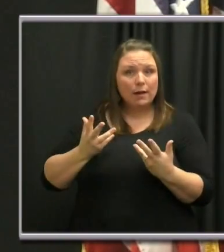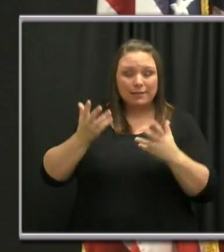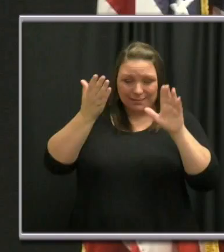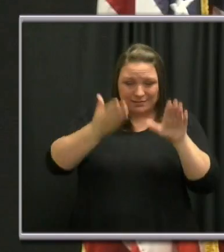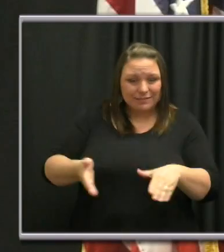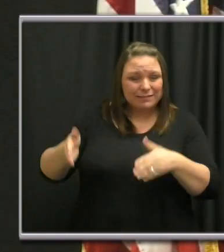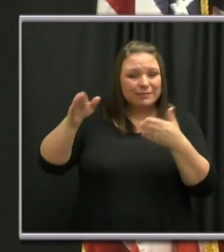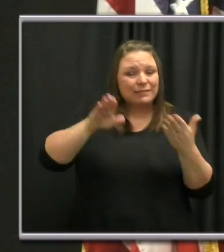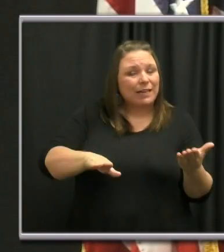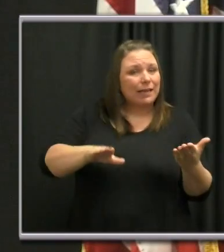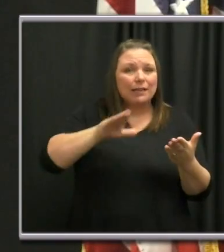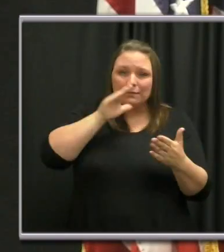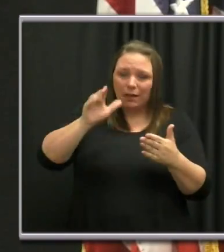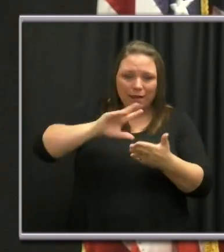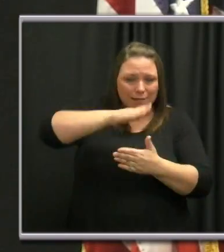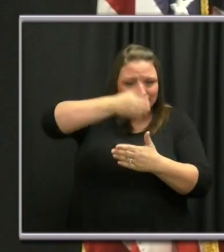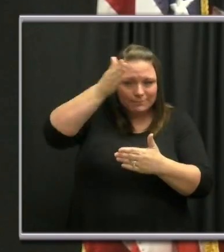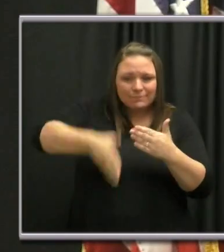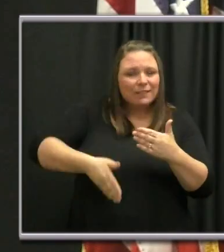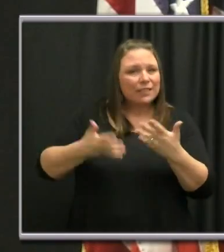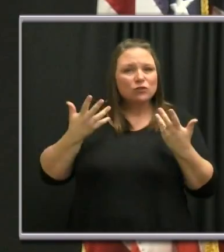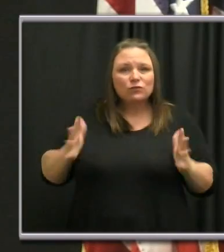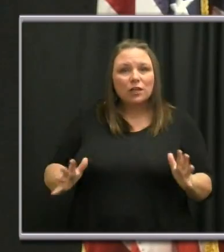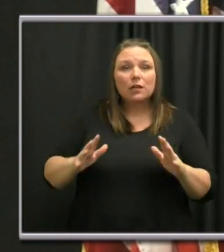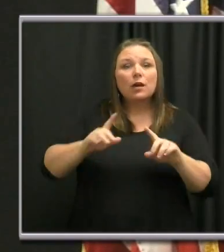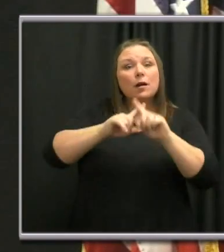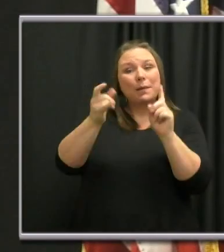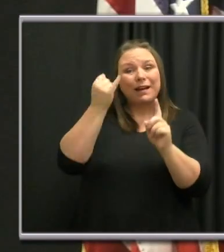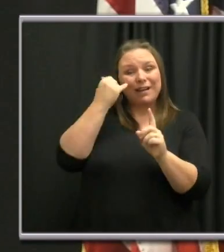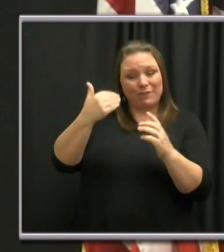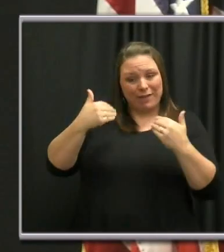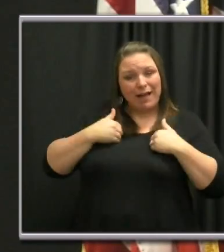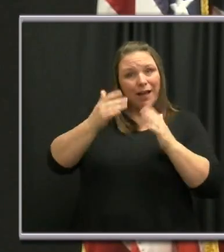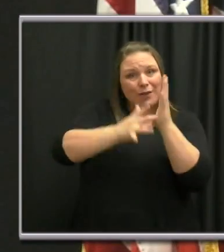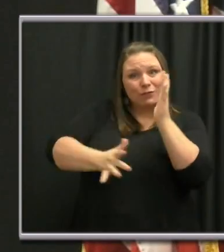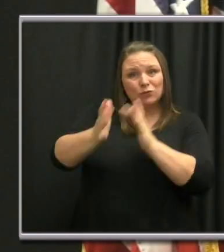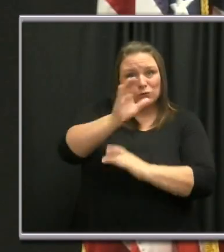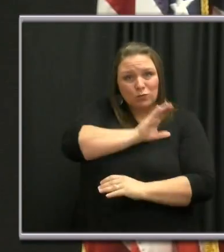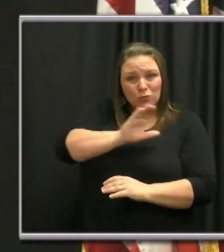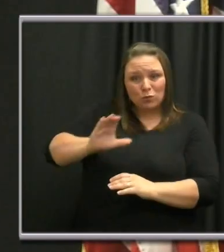US IN OUR TRADITION. THAT DEATH